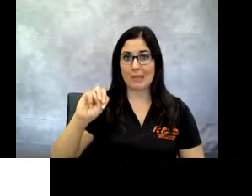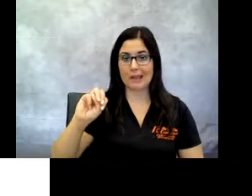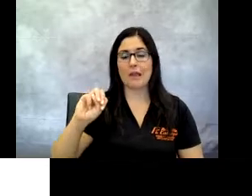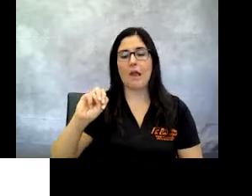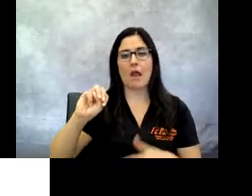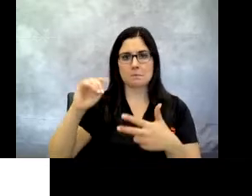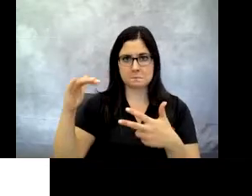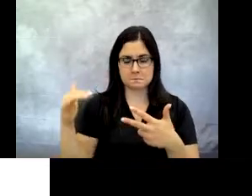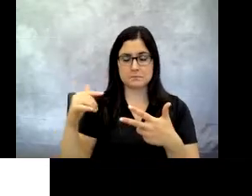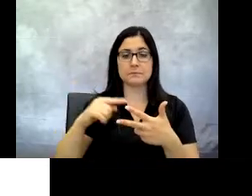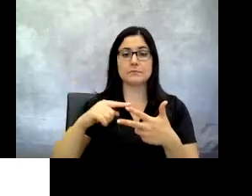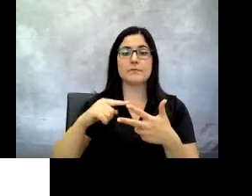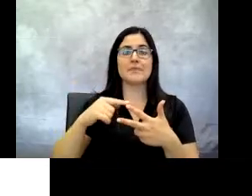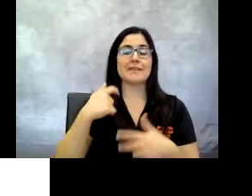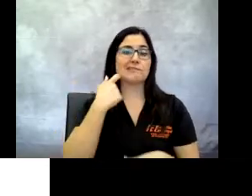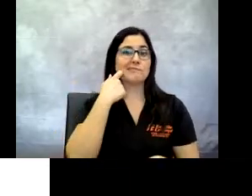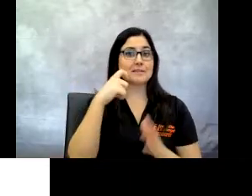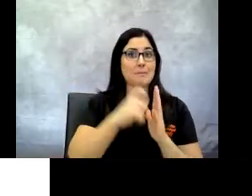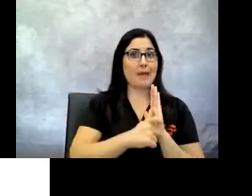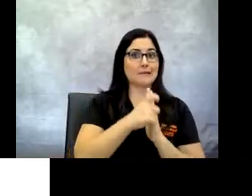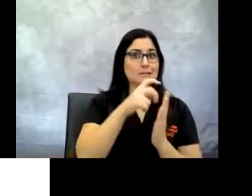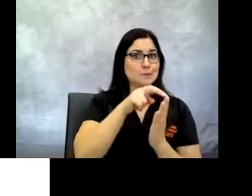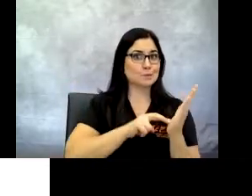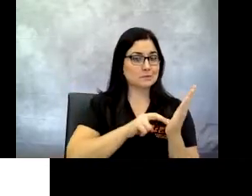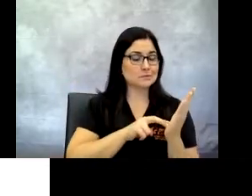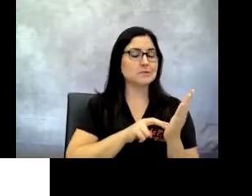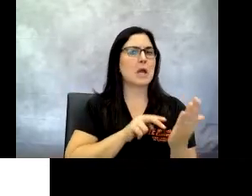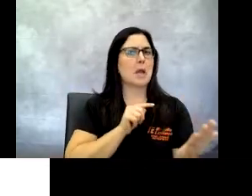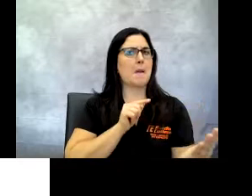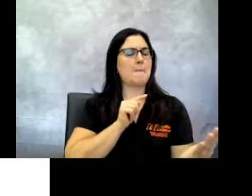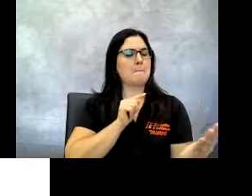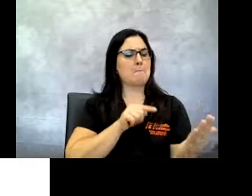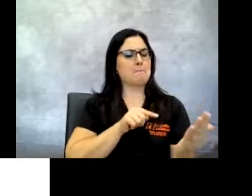I was reading a magazine article and some individuals gave real life